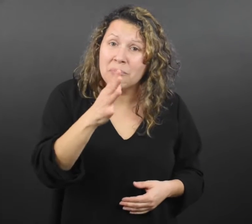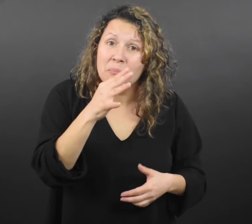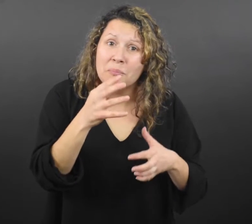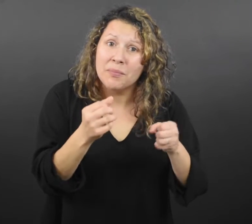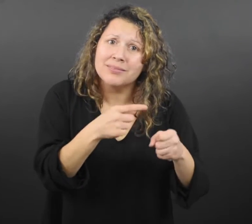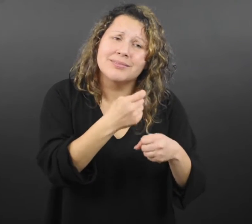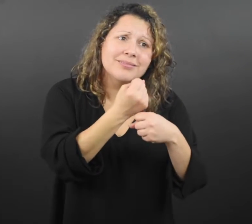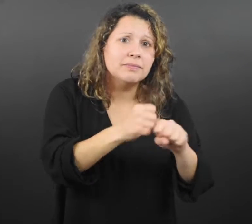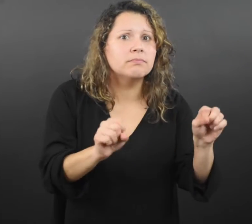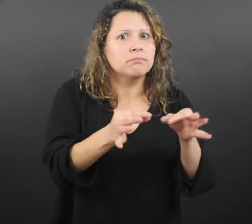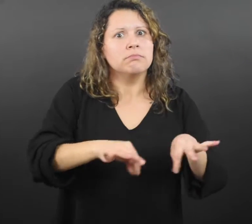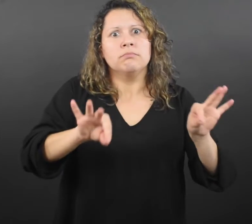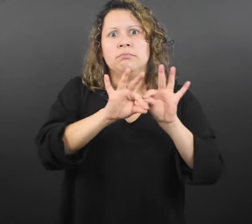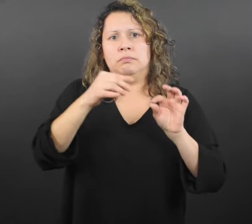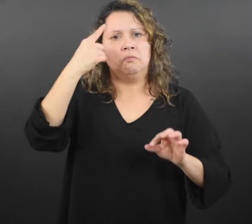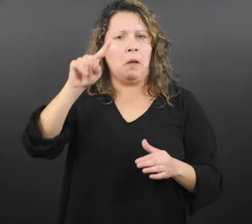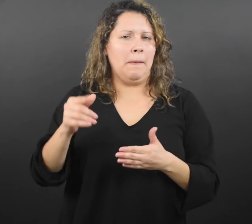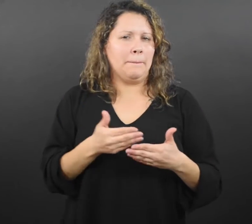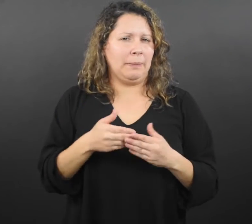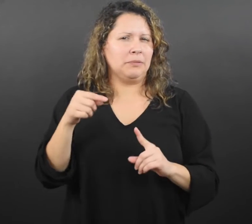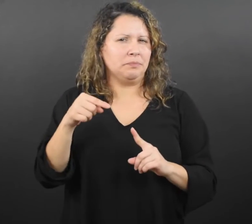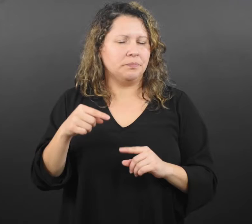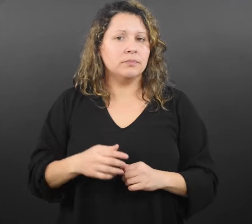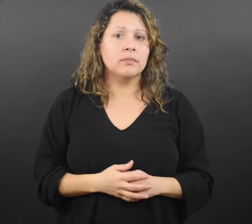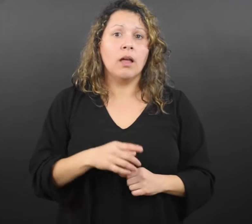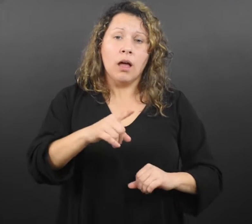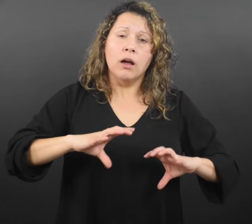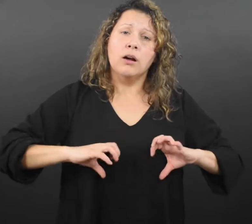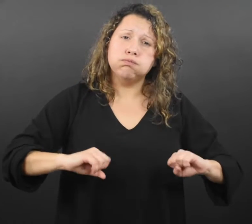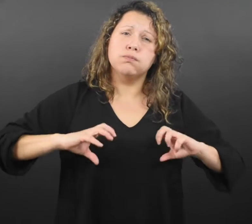● A mother’s milk is safe and important for her baby.